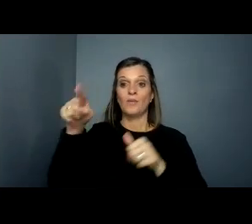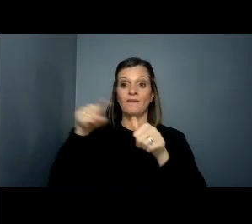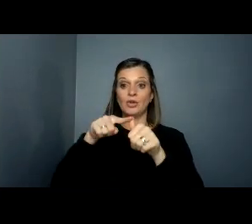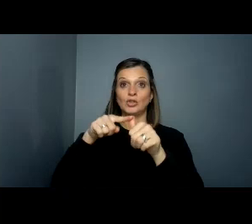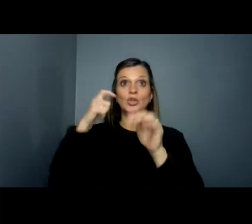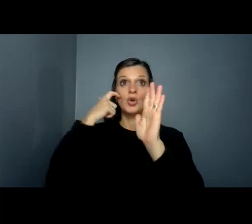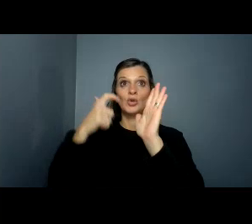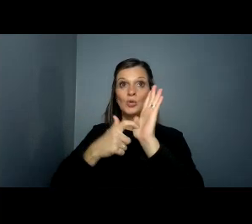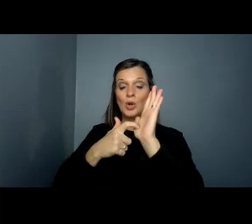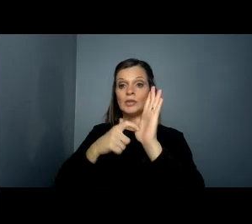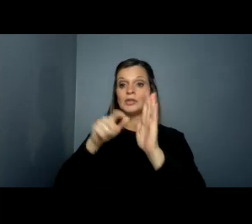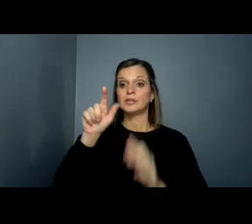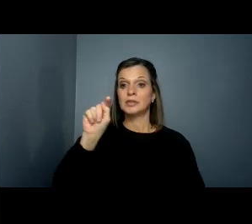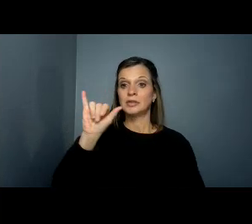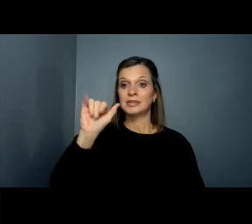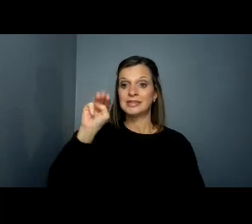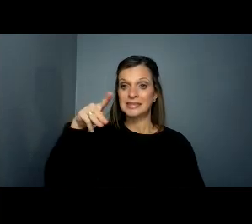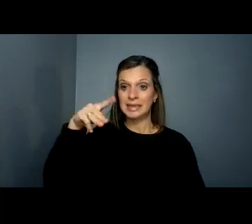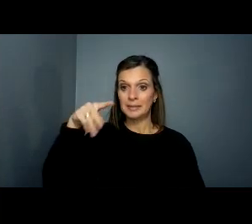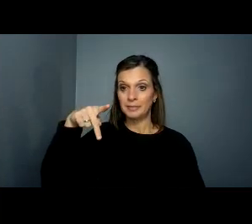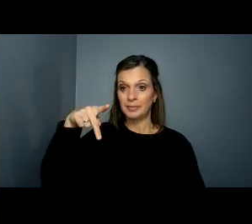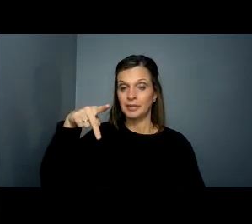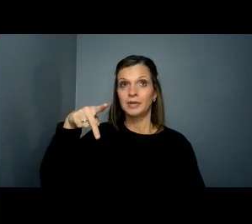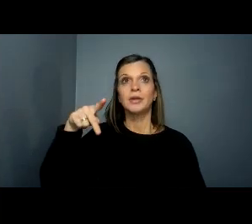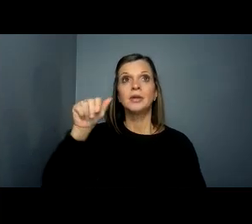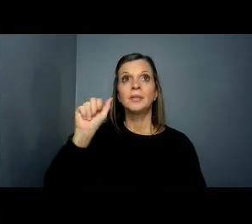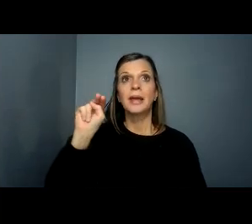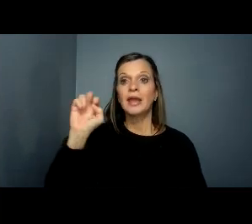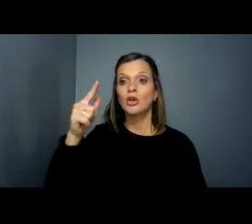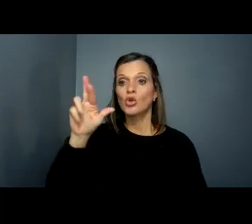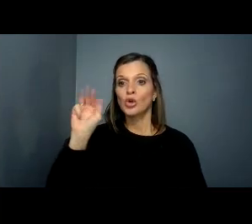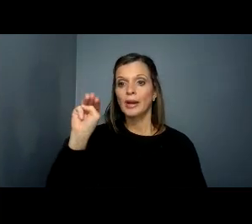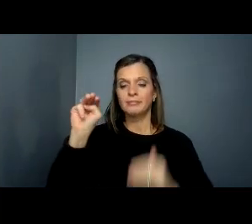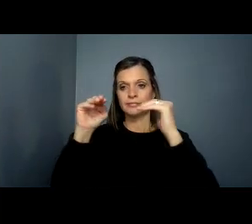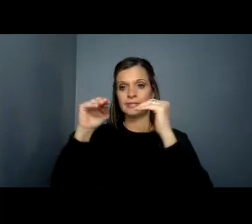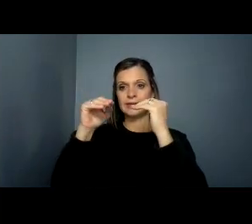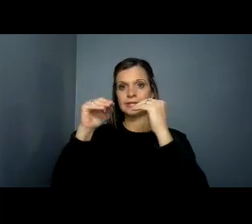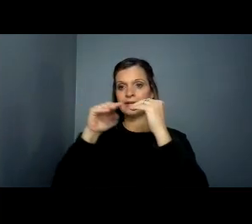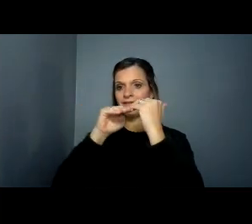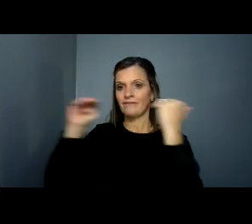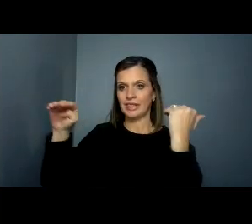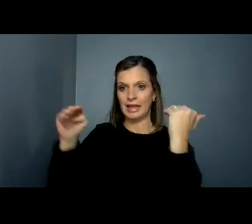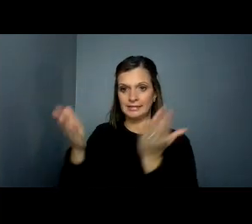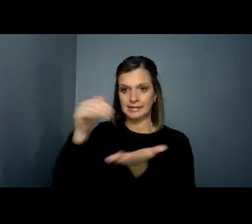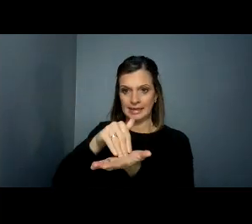So I automatically know going in that I'm probably going to have some kind of pathology in the in